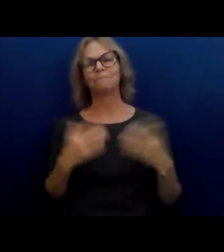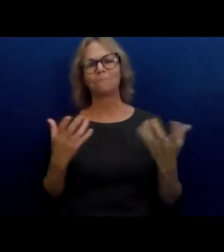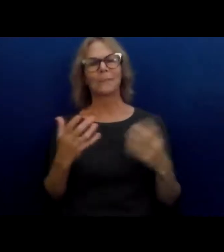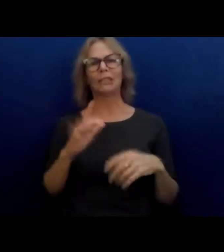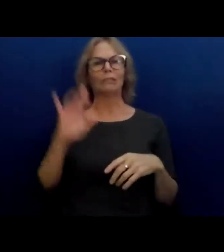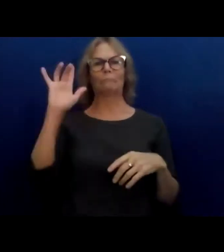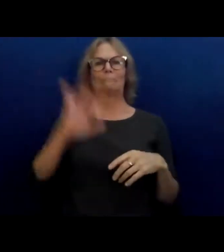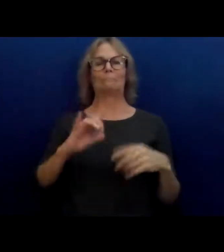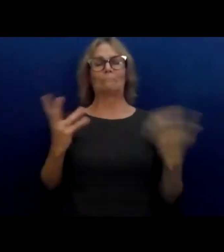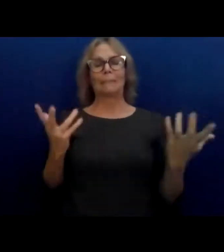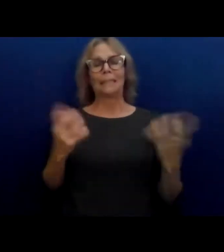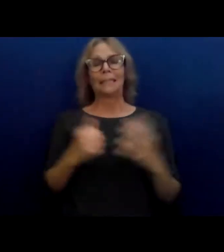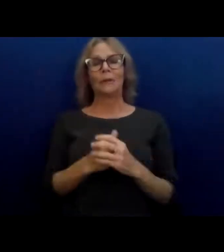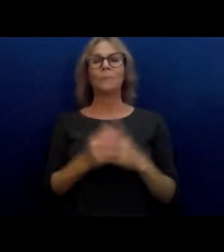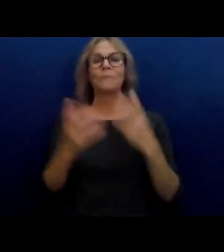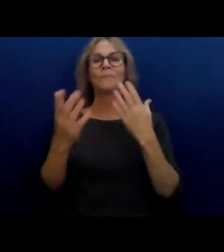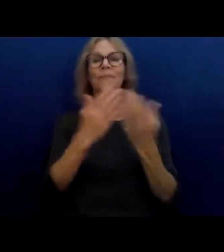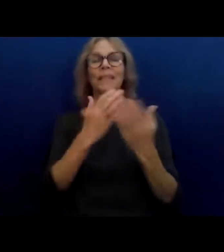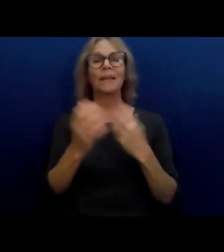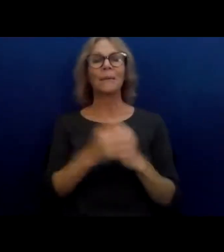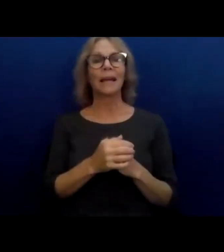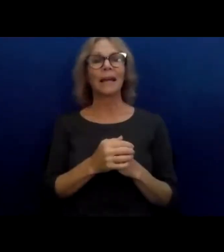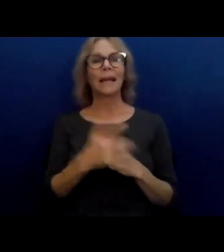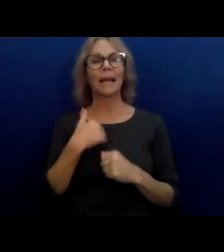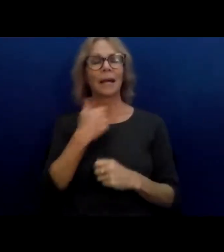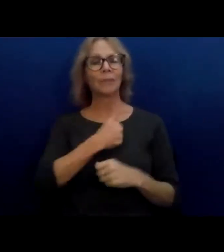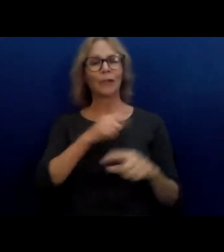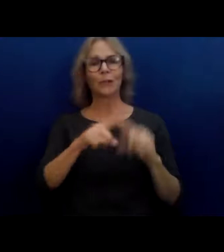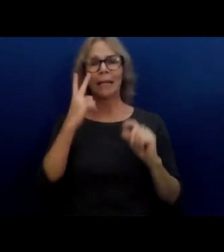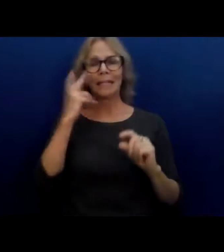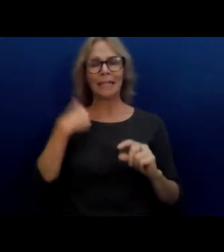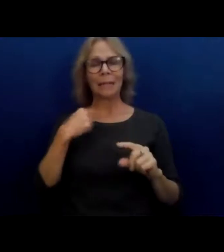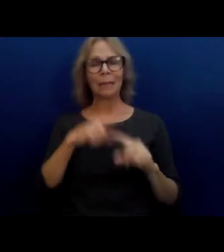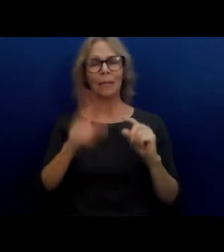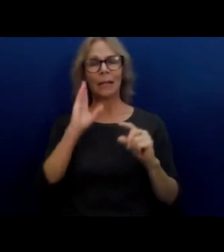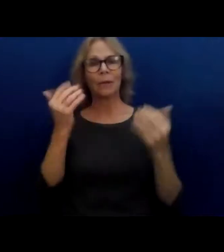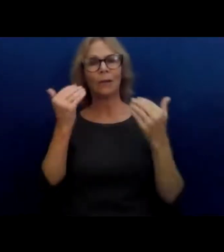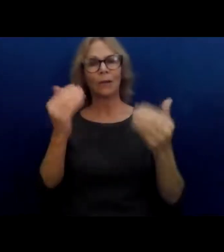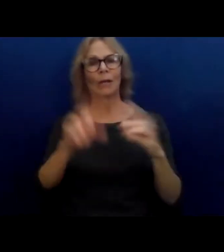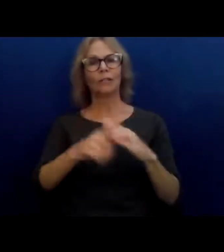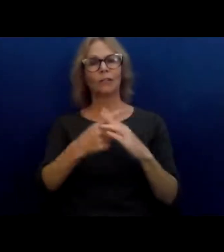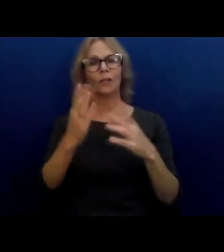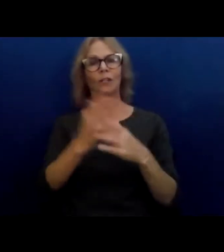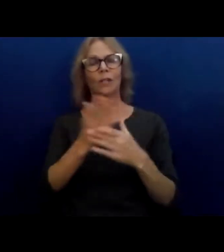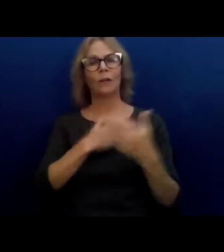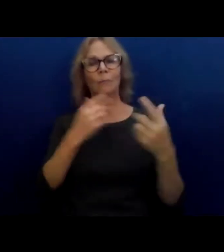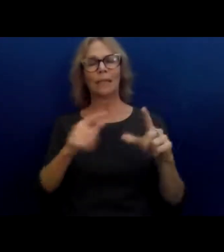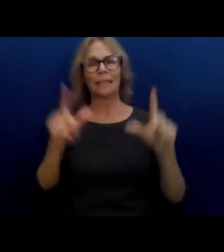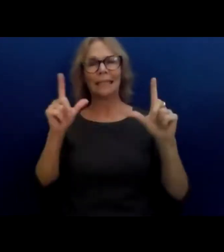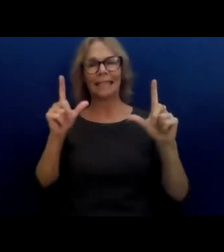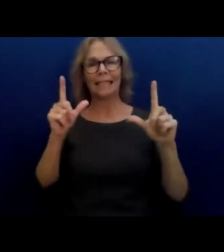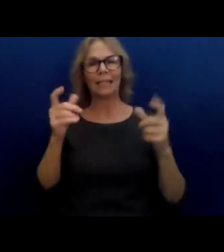So anyway, so I'm sorry, you can't see me. But I'm going to go ahead and start sharing my screen which we tried earlier, and it was